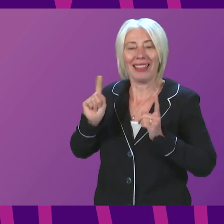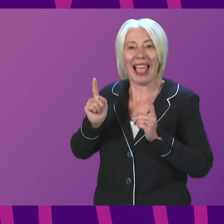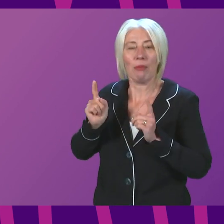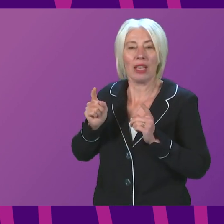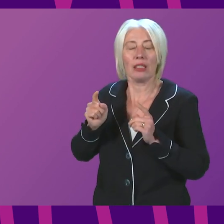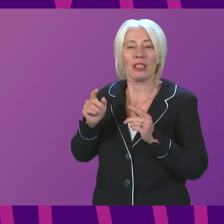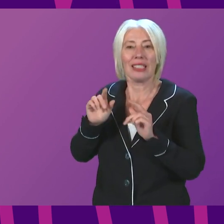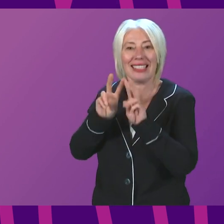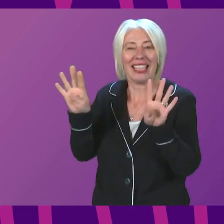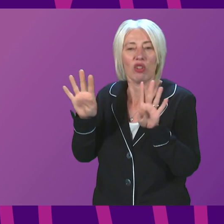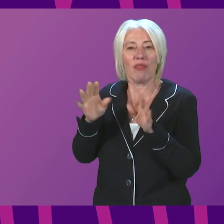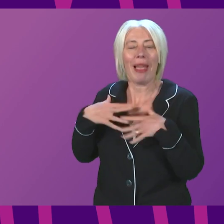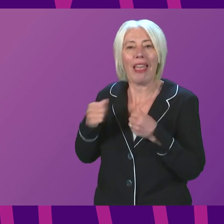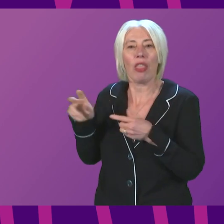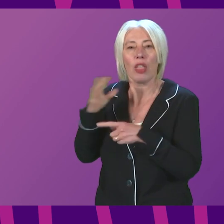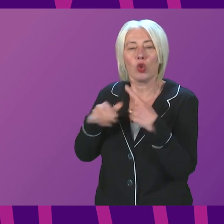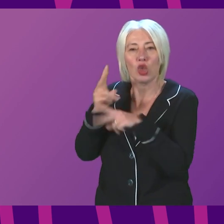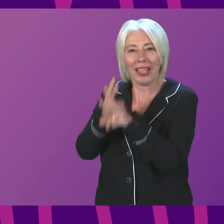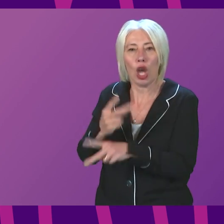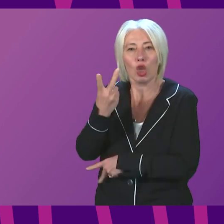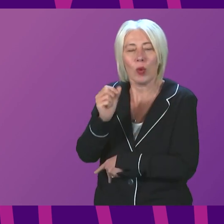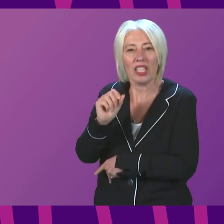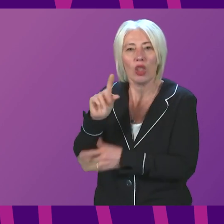Social Care on 20 June, stating his reassurance that